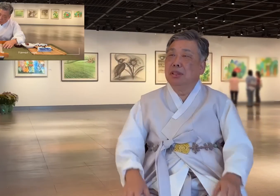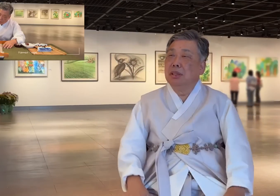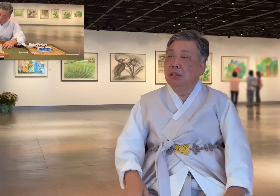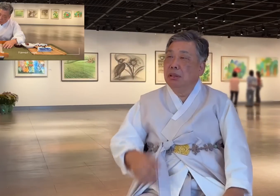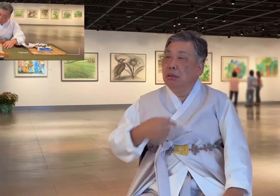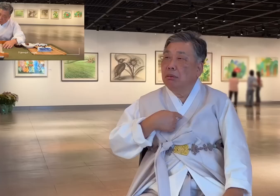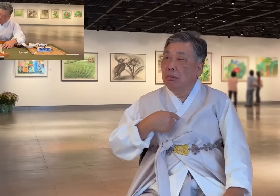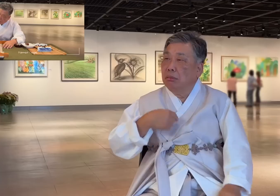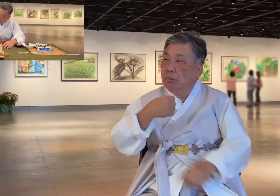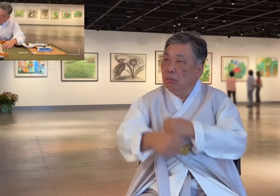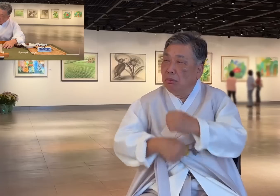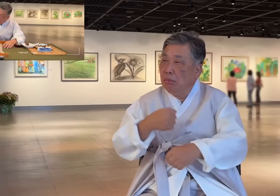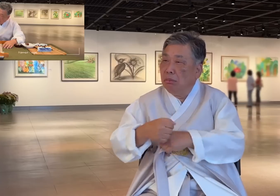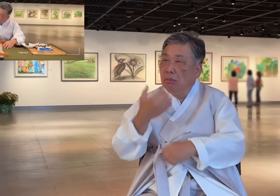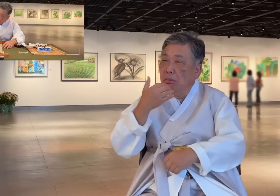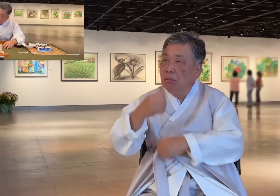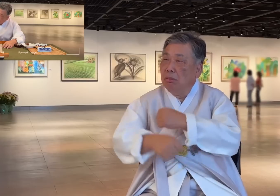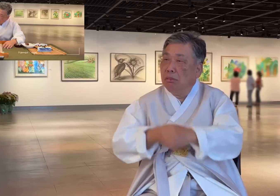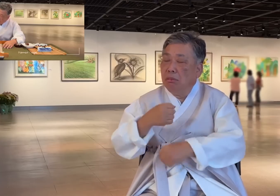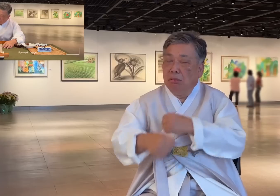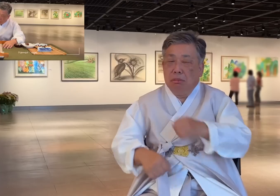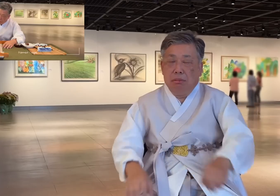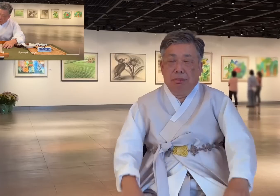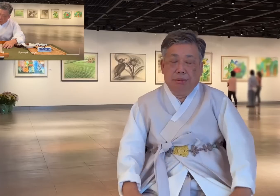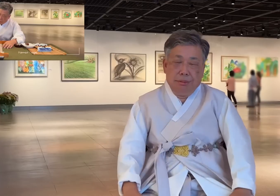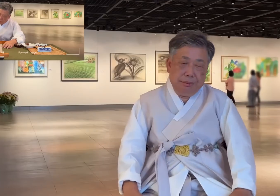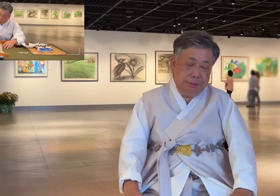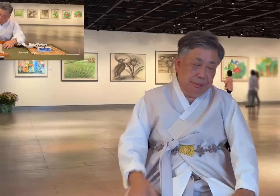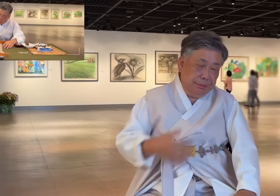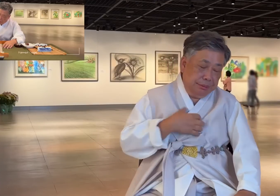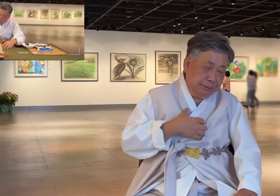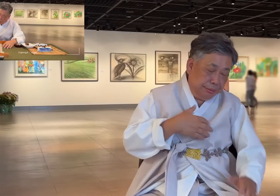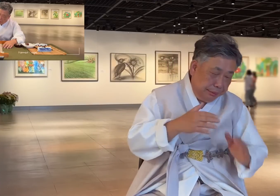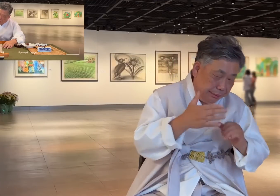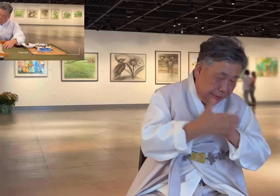He also told me to color it however I wanted. Sigh...